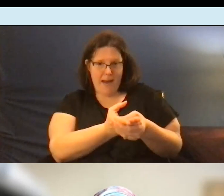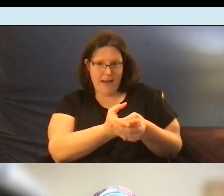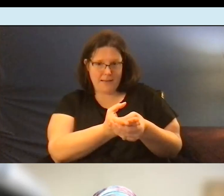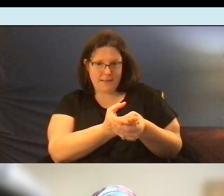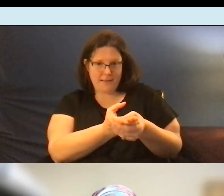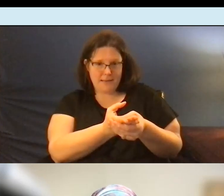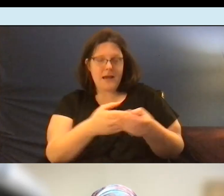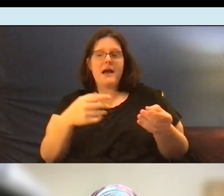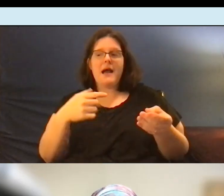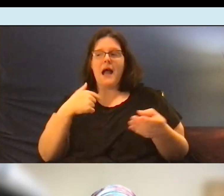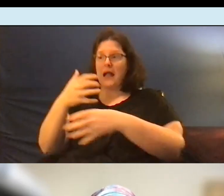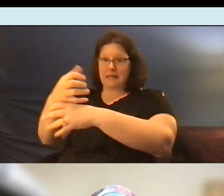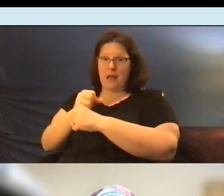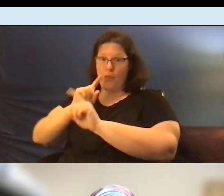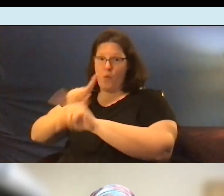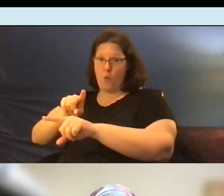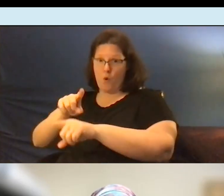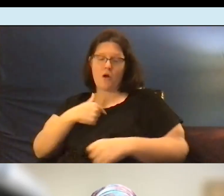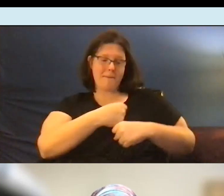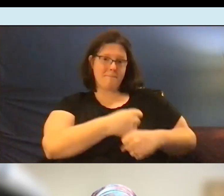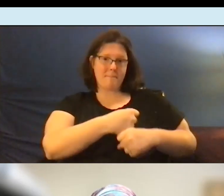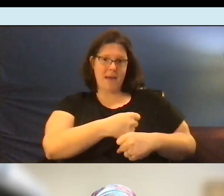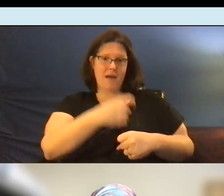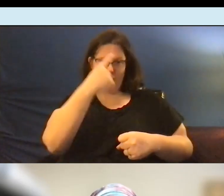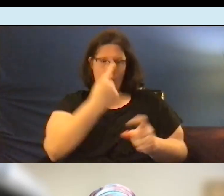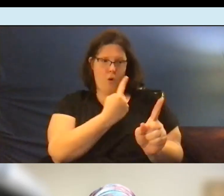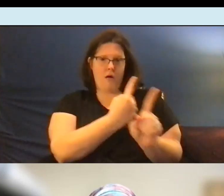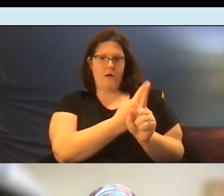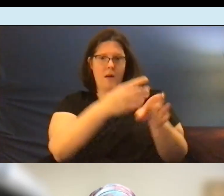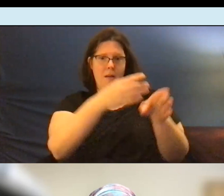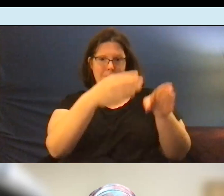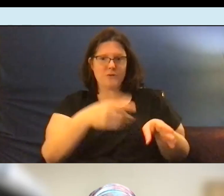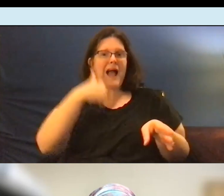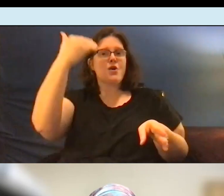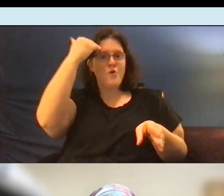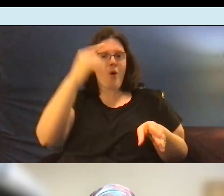binding the book for a specific person like I know who the person is that I'm binding it for